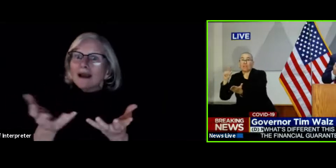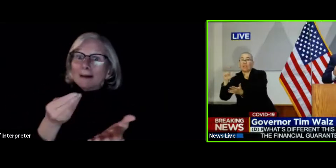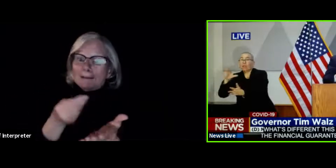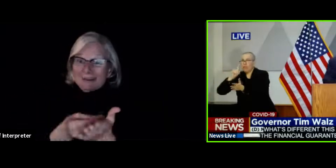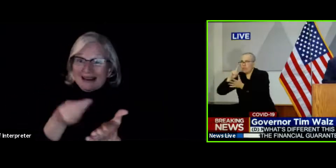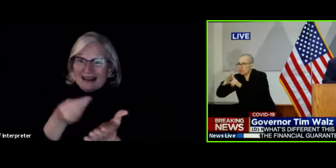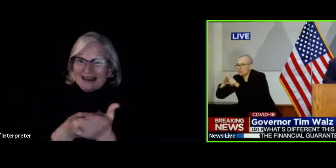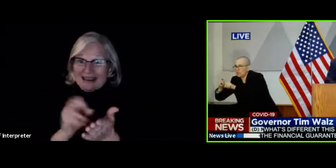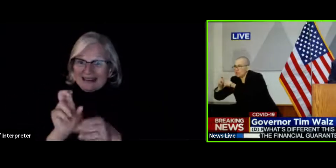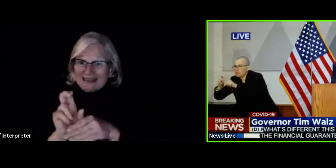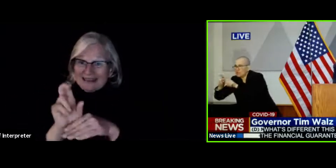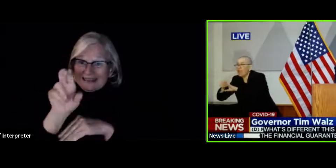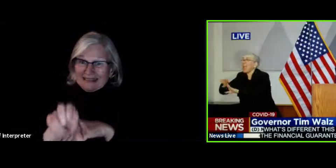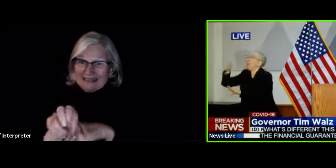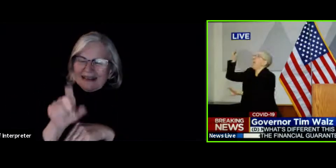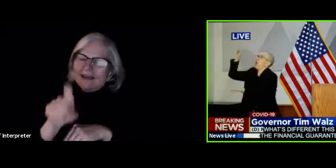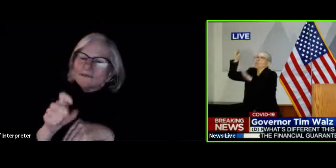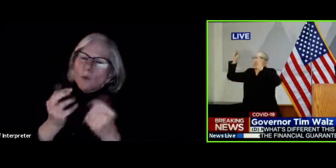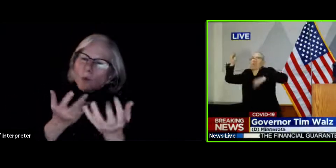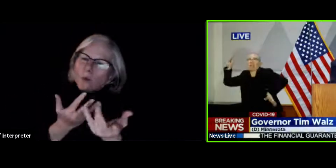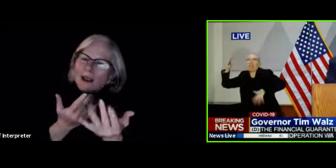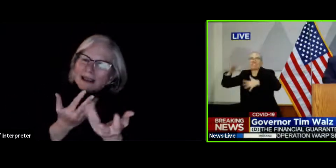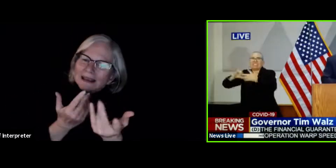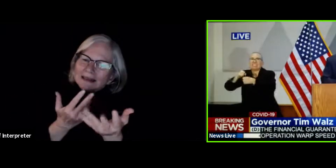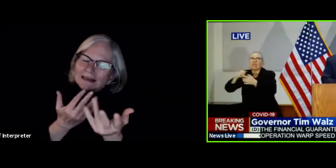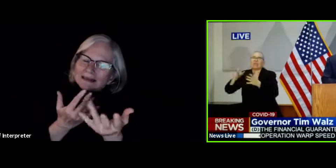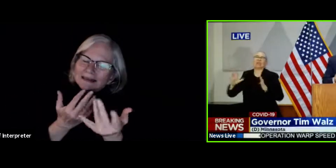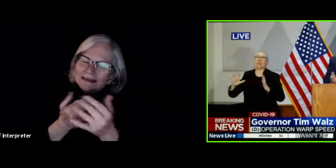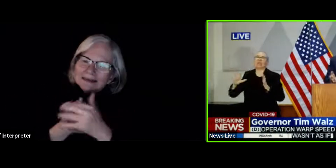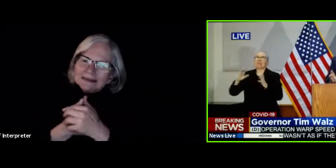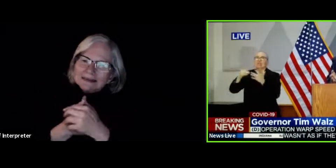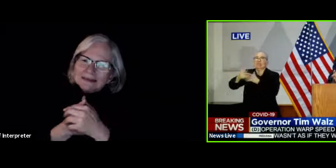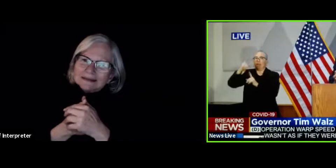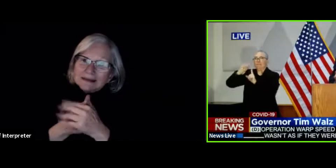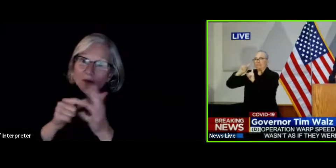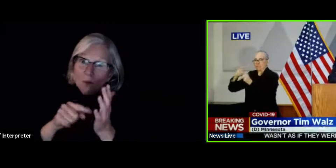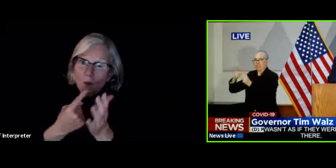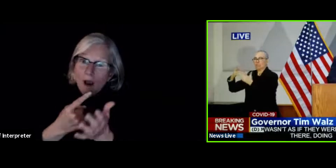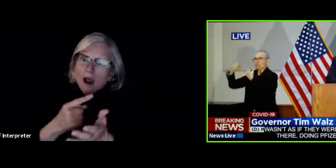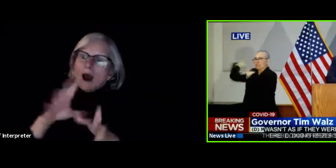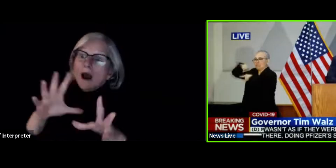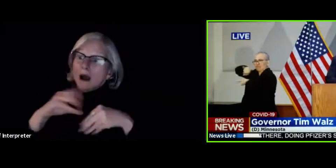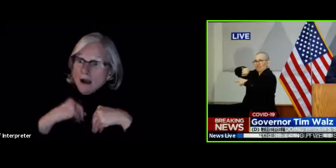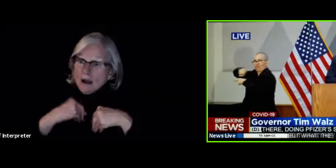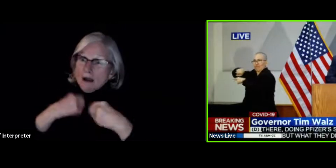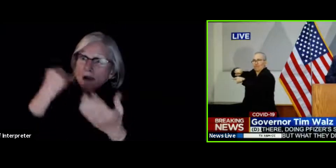THEY WOULD HAVE STARTED BUILDING UP CAPACITY. THEY'RE ALREADY MANUFACTURING SO WHAT THAT MEANS IS THAT'S